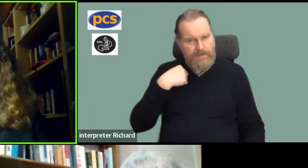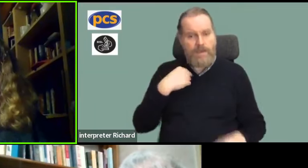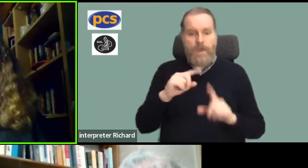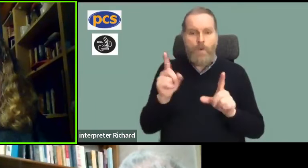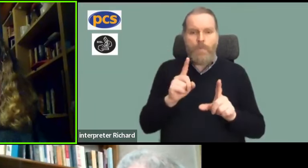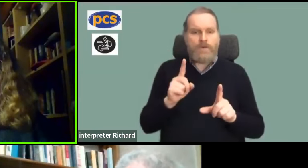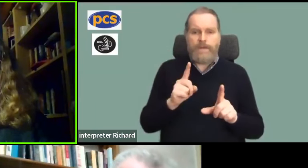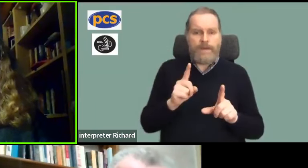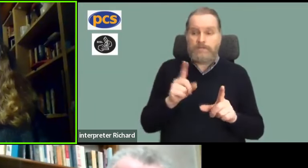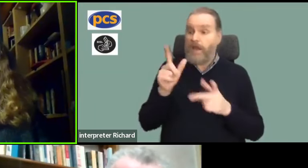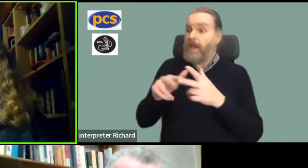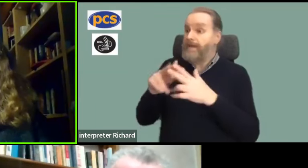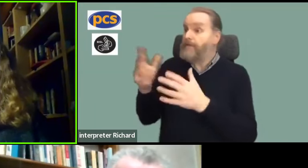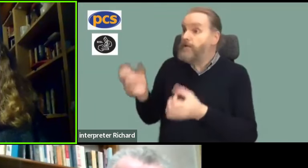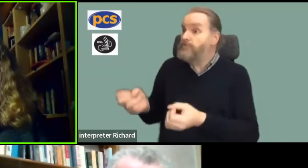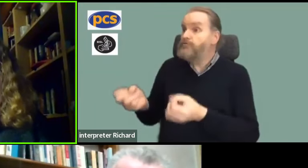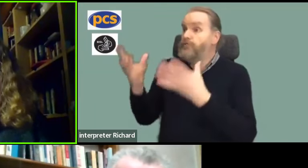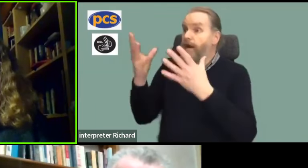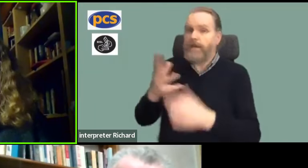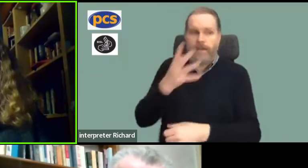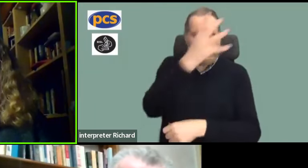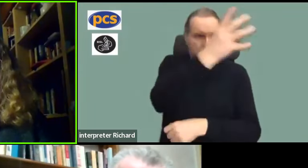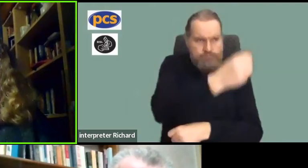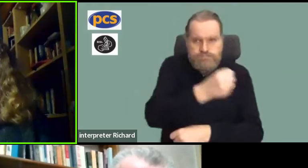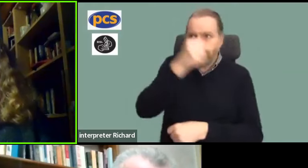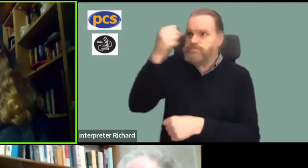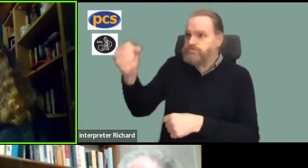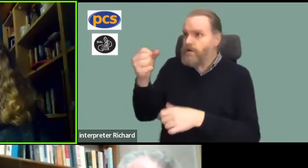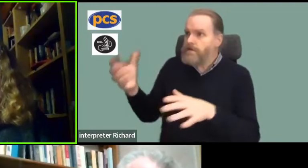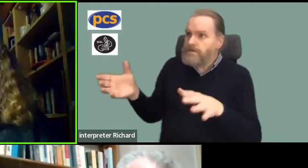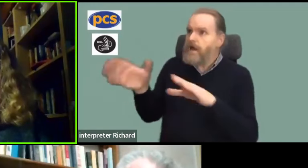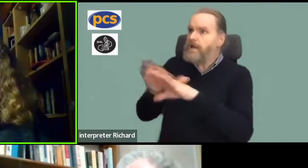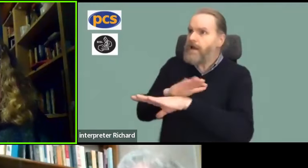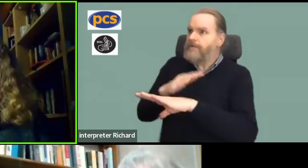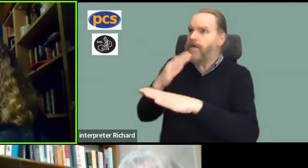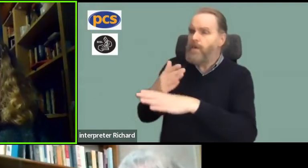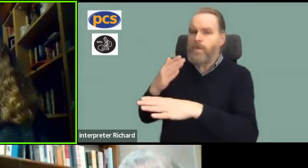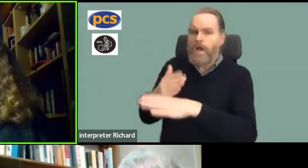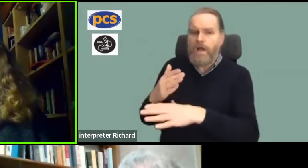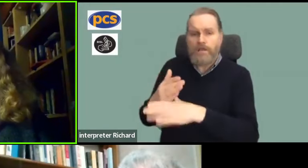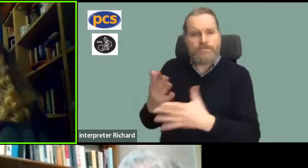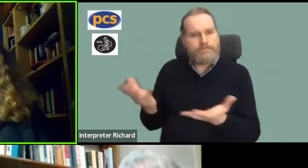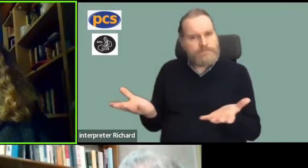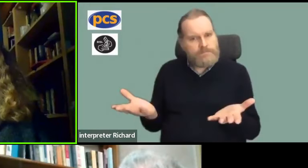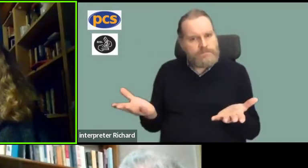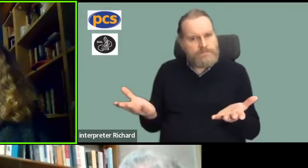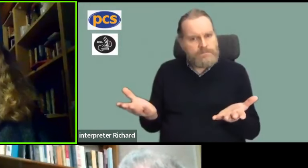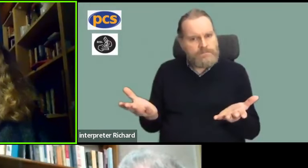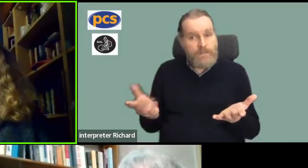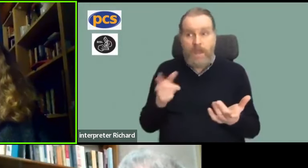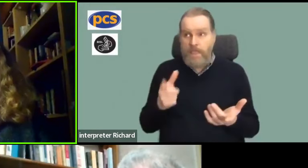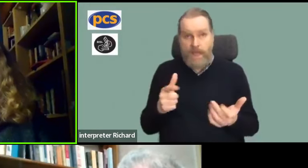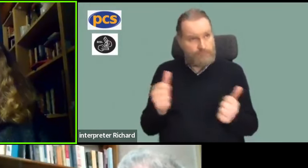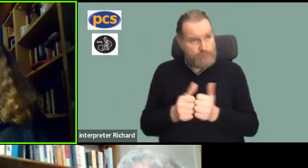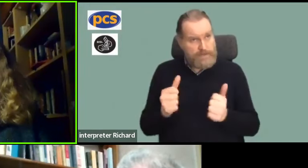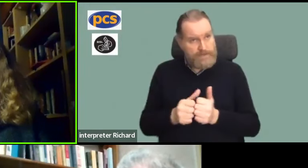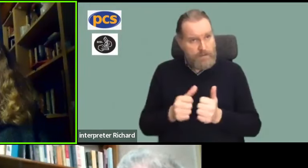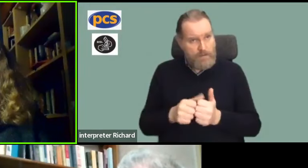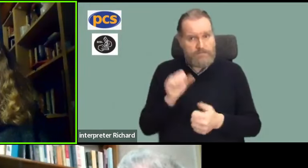regarding members being asked to redeploy, to cover to redeploy to cover striking colleagues If they were trained in that area of work, suggesting area of work, suggesting that it would be a reasonable